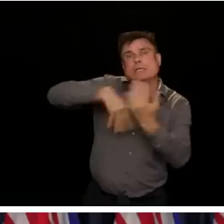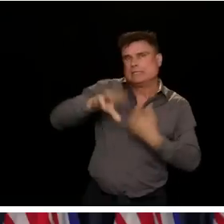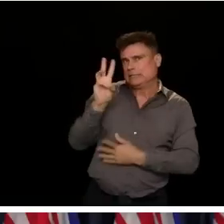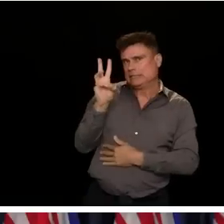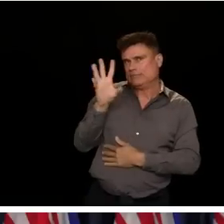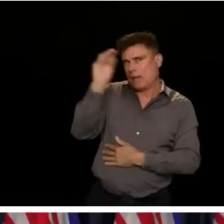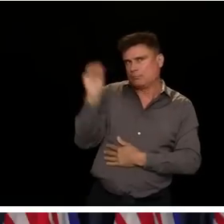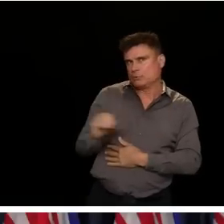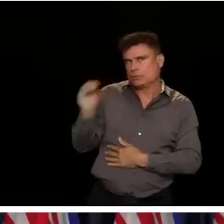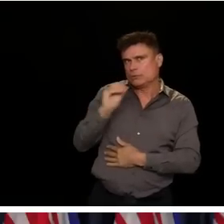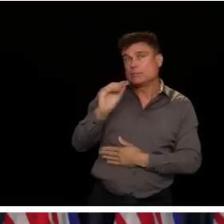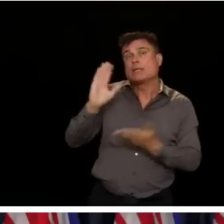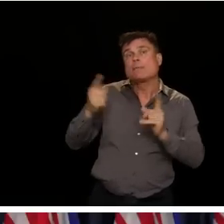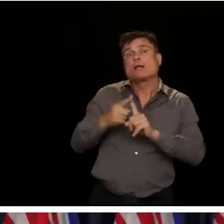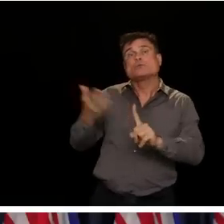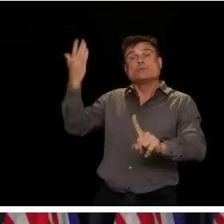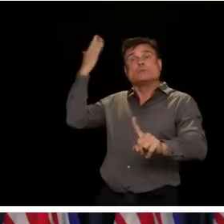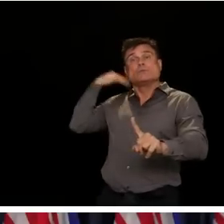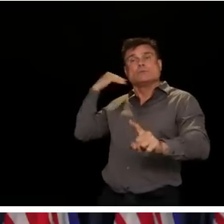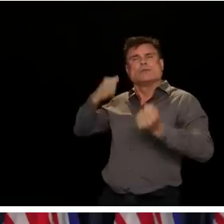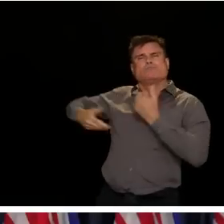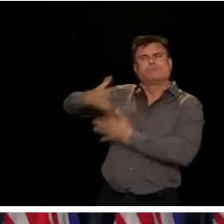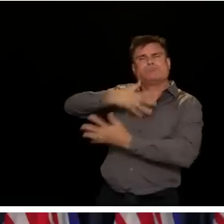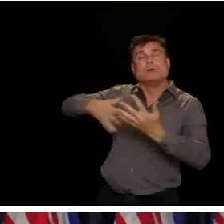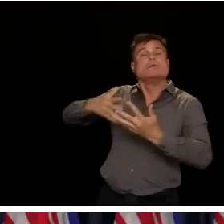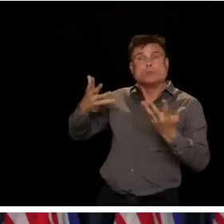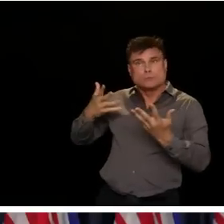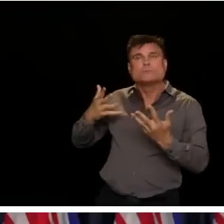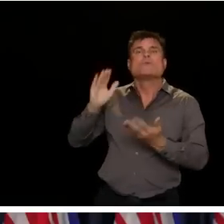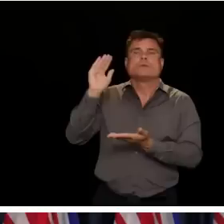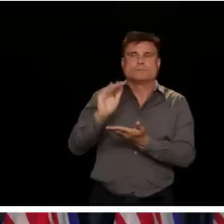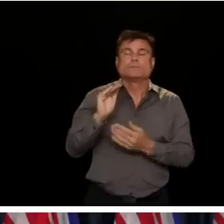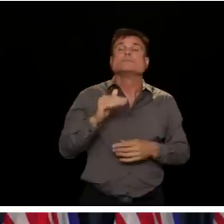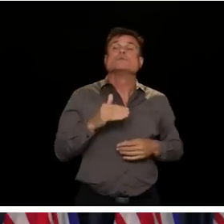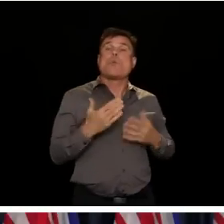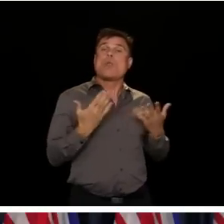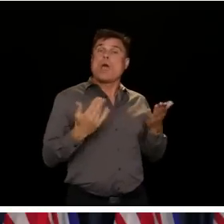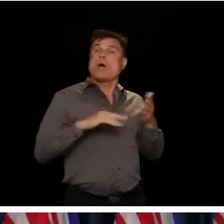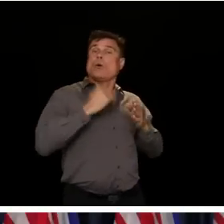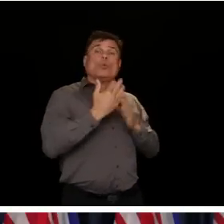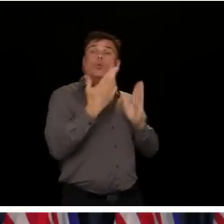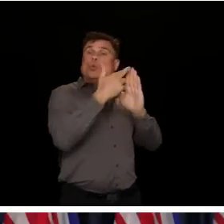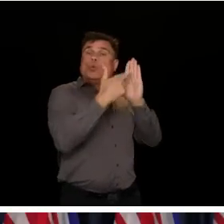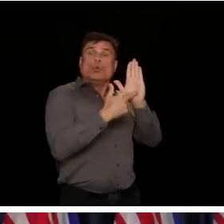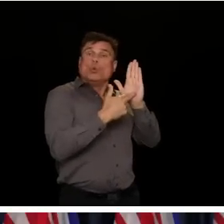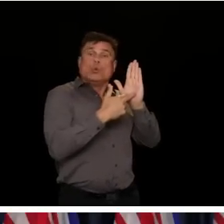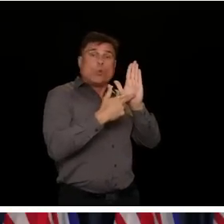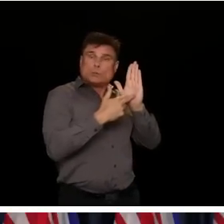host Lee staying at home and staying apart, not going into most retail workplaces, we were down around 30%